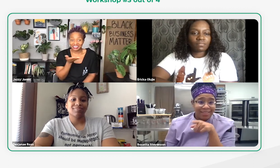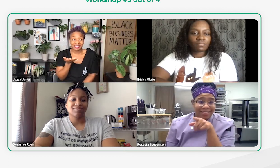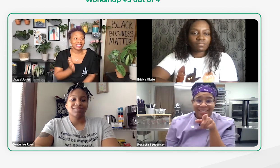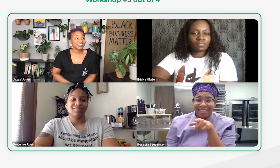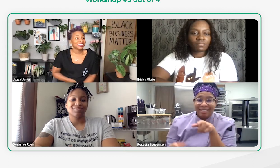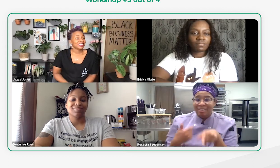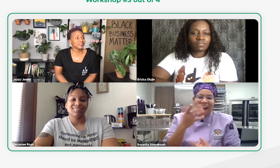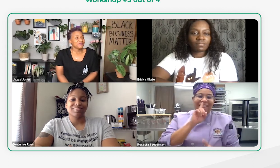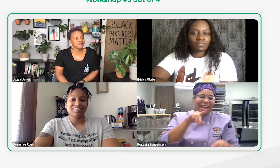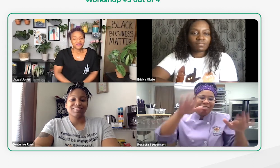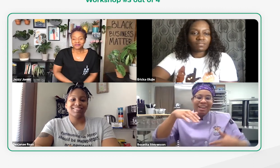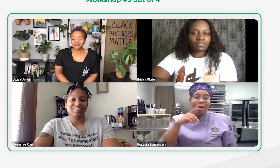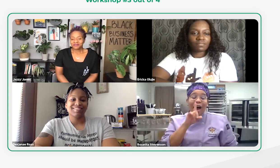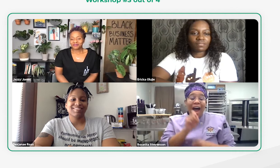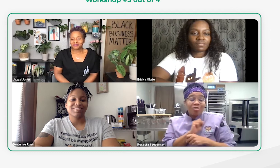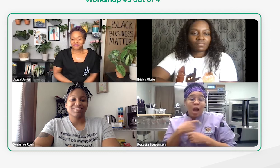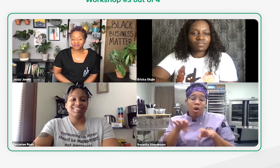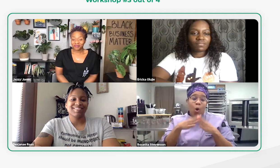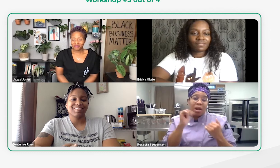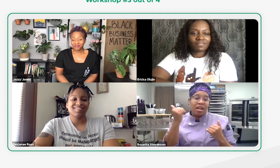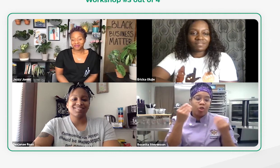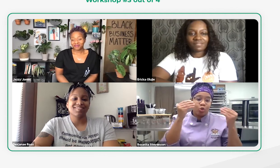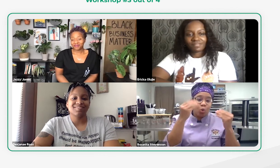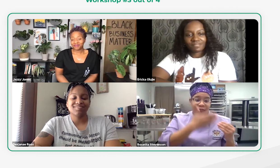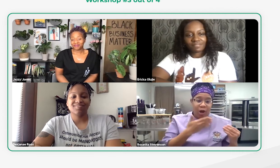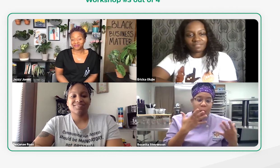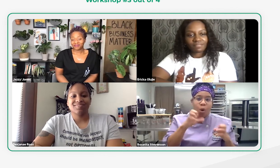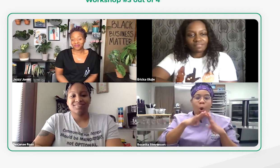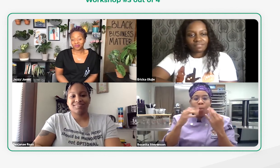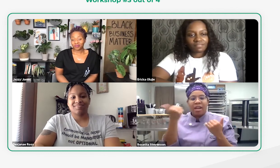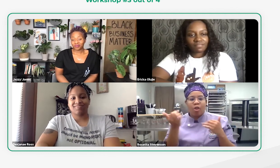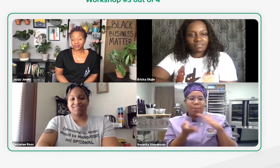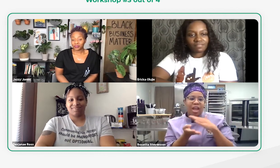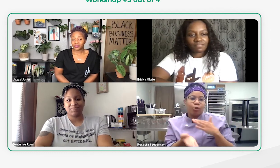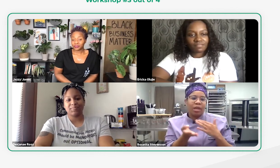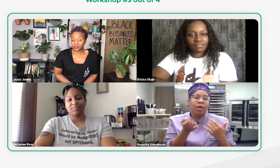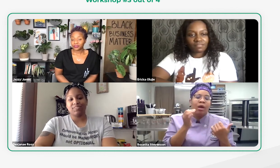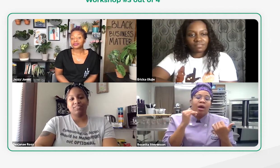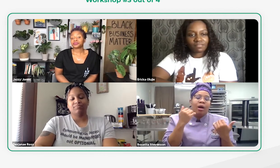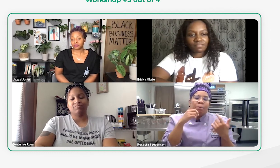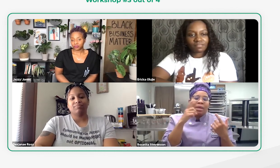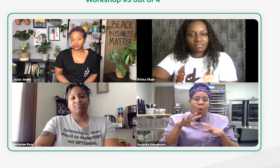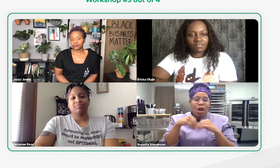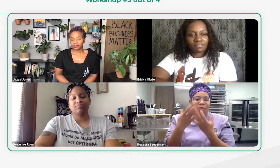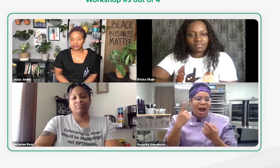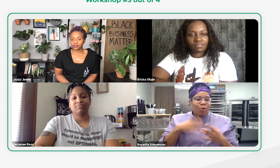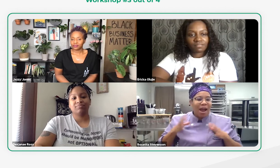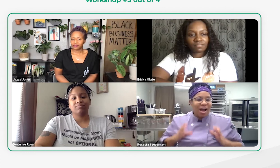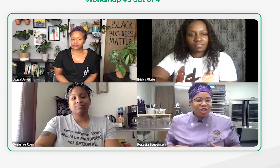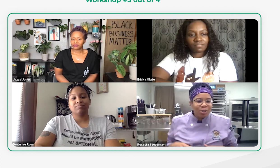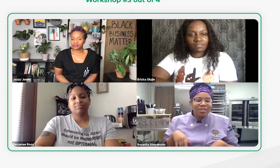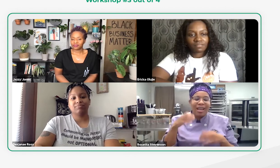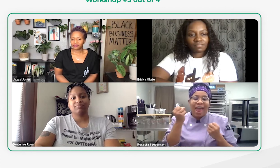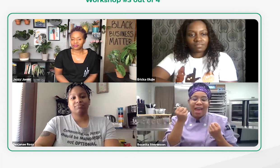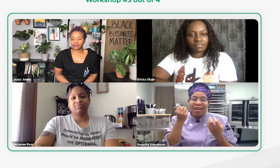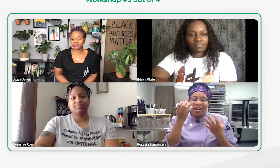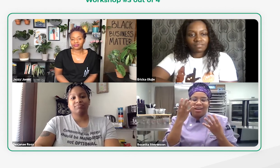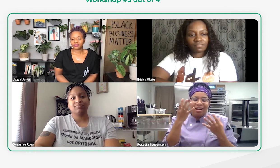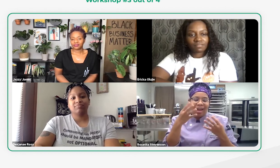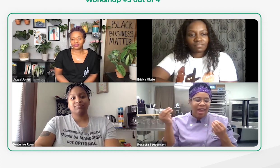Are you asking me or everyone? I would open another storefront. I want to provide for my